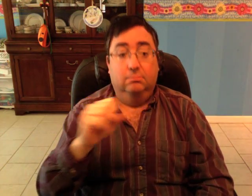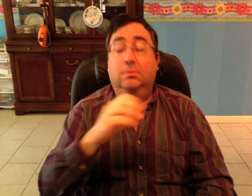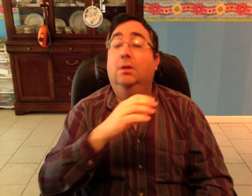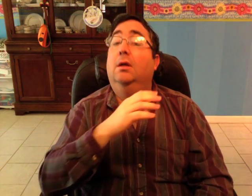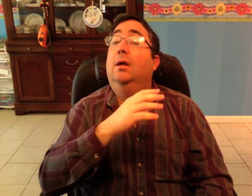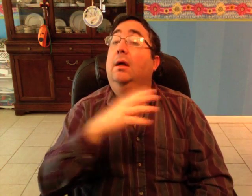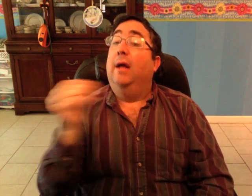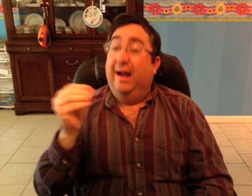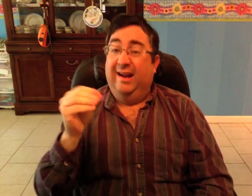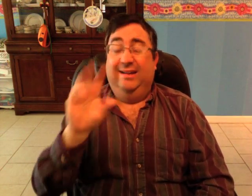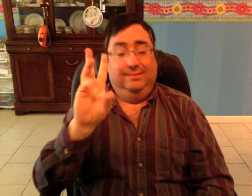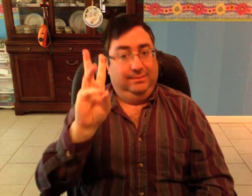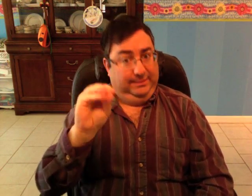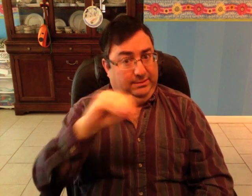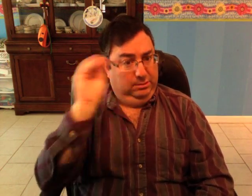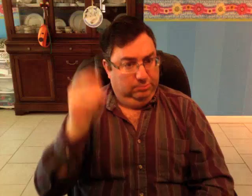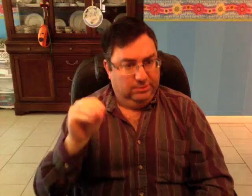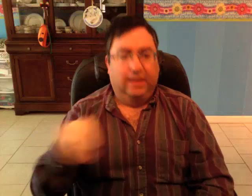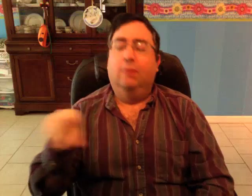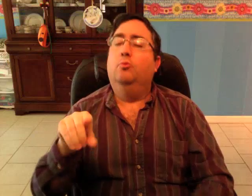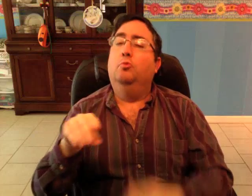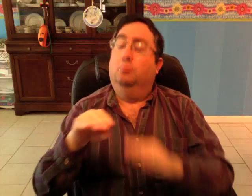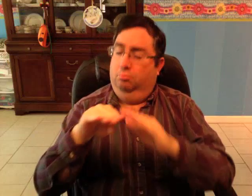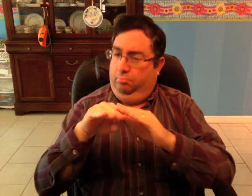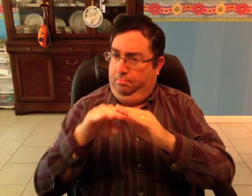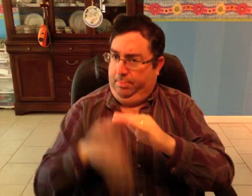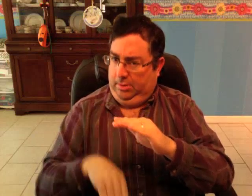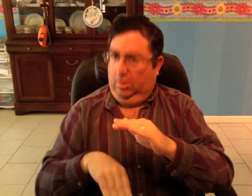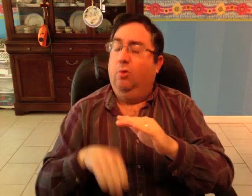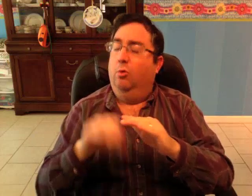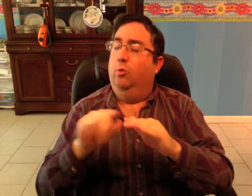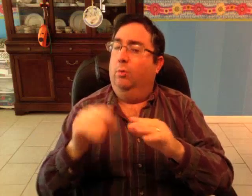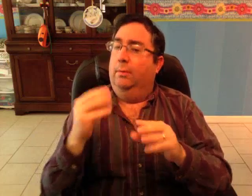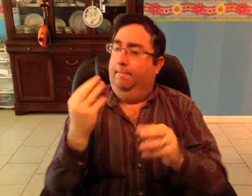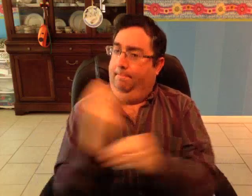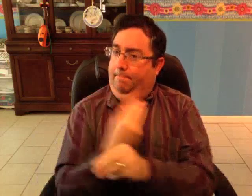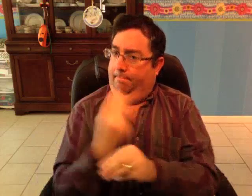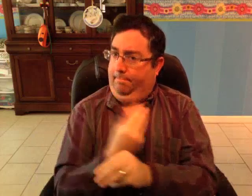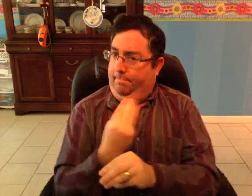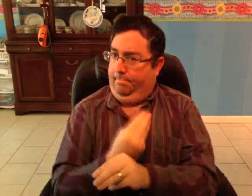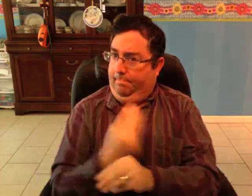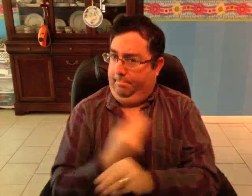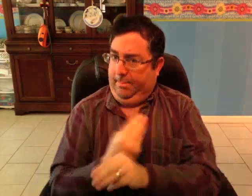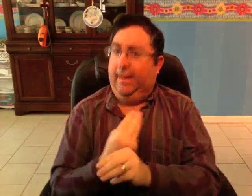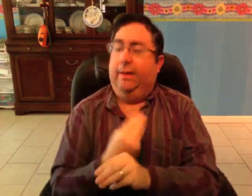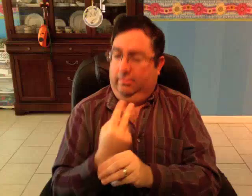and 60% were below the mean in Mathematics Calculation.